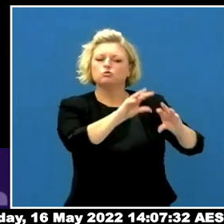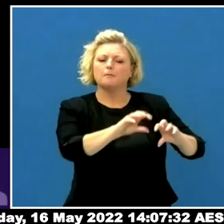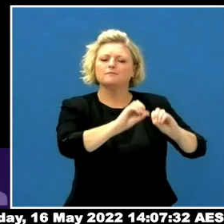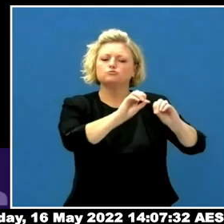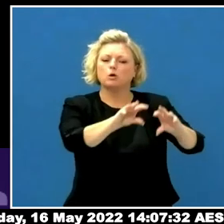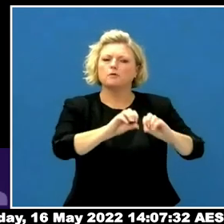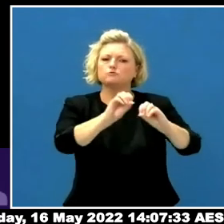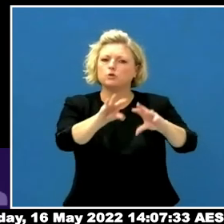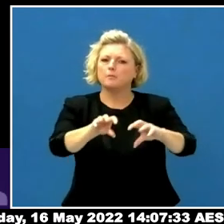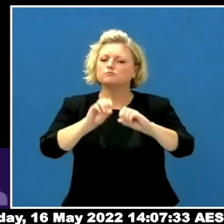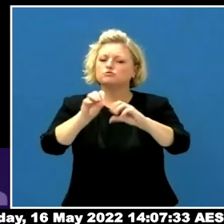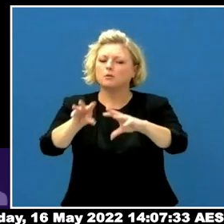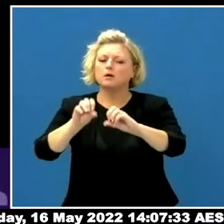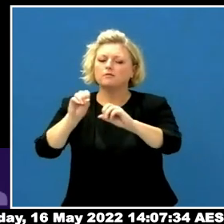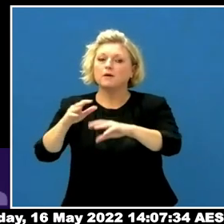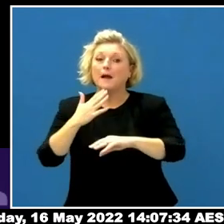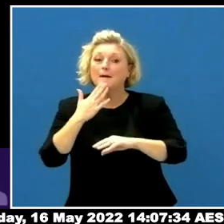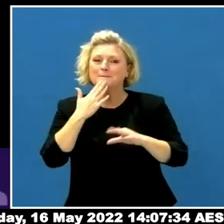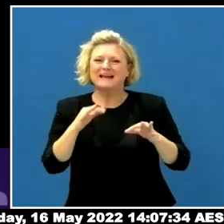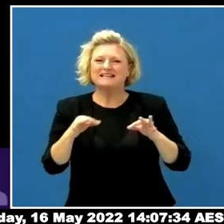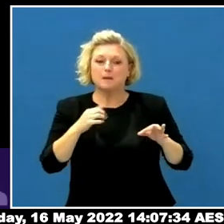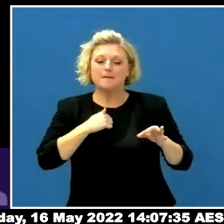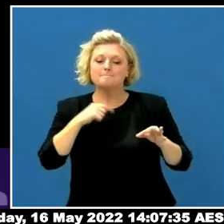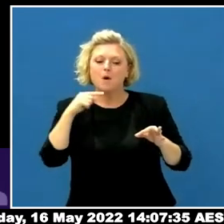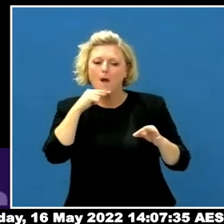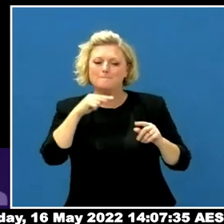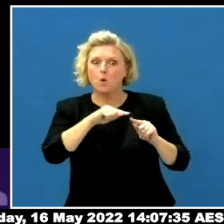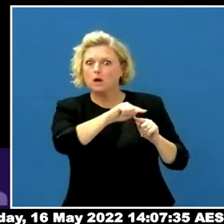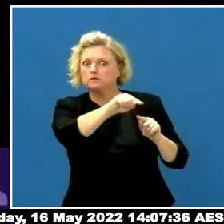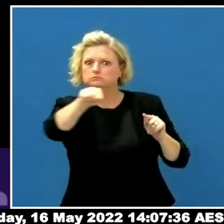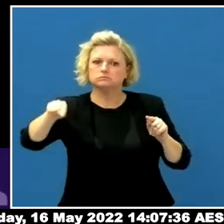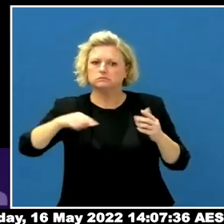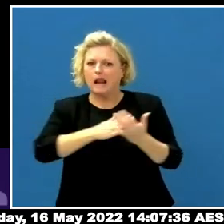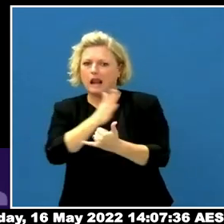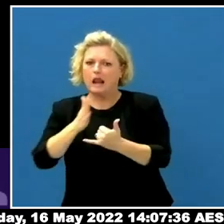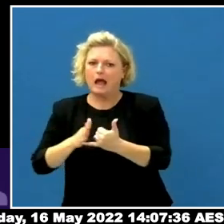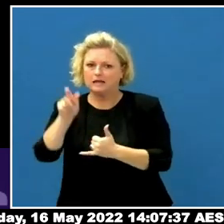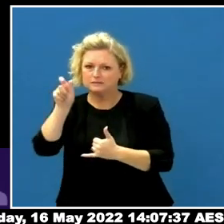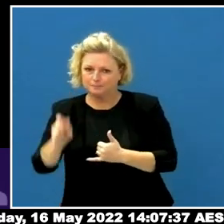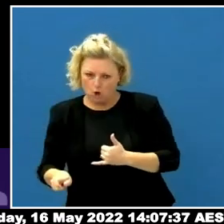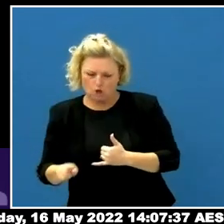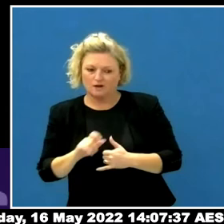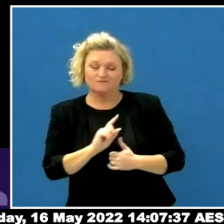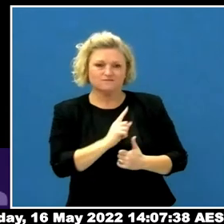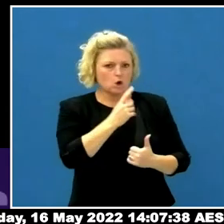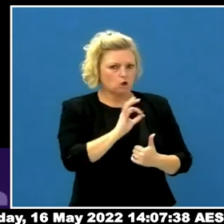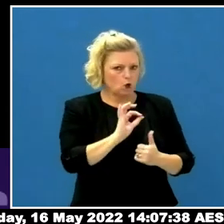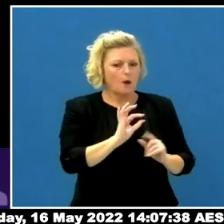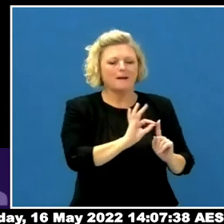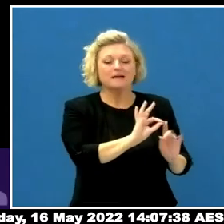closest, "Instead of dropping him off first, could you drop him off last so I can witness